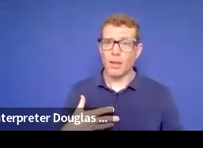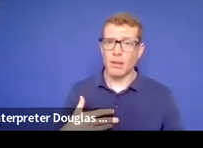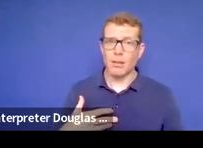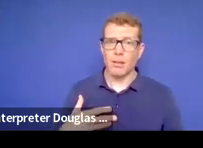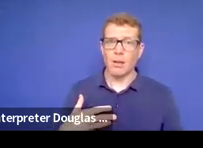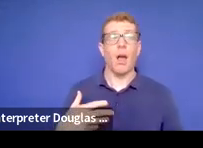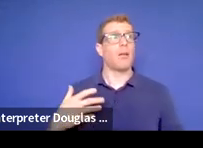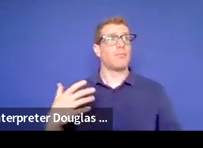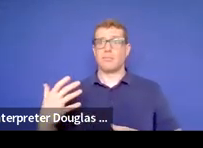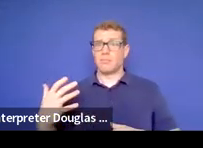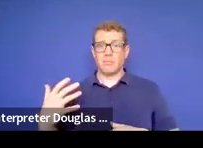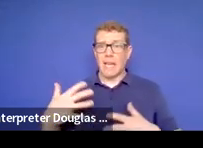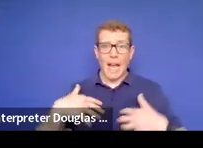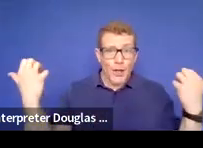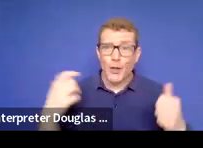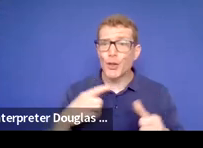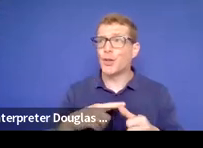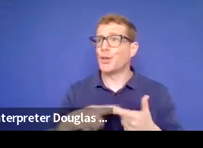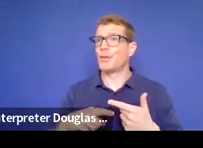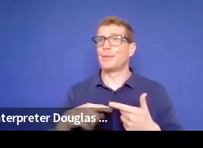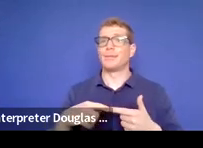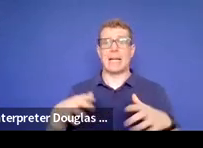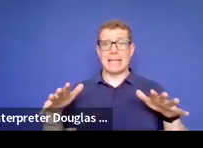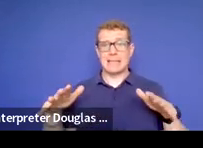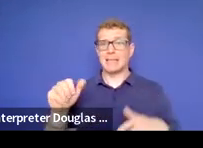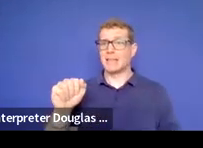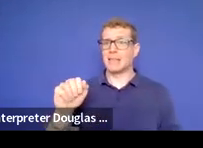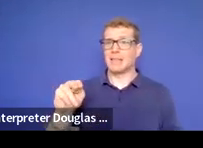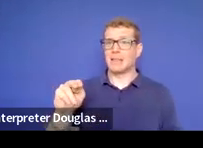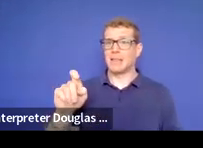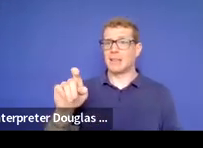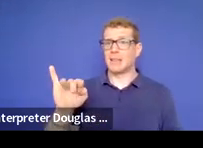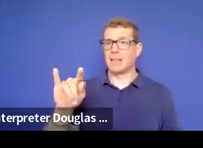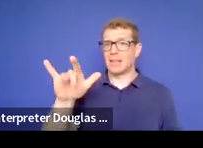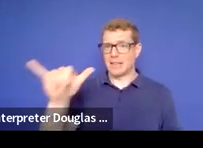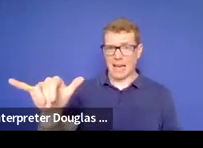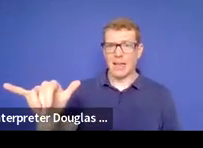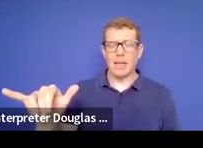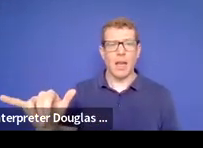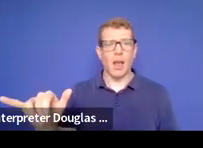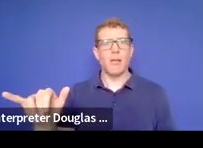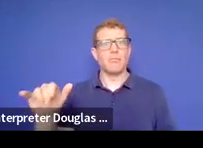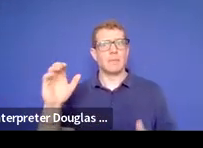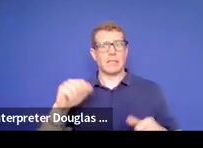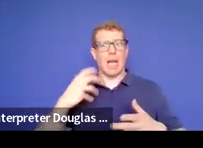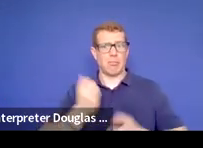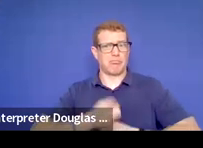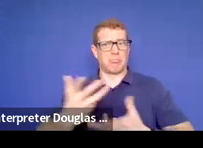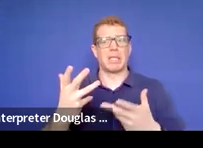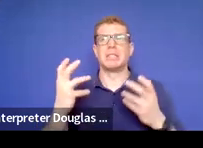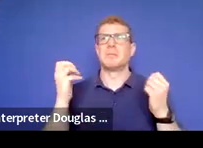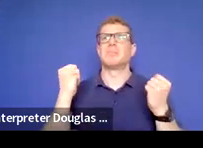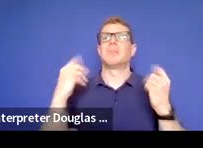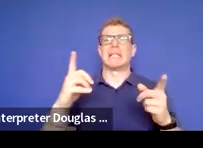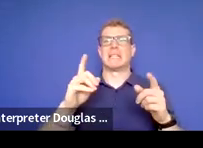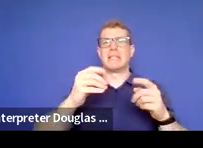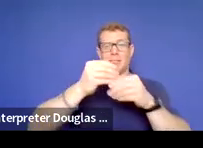So it can come out in and i'll have difficult behaviors, and we like to, I like to call it.